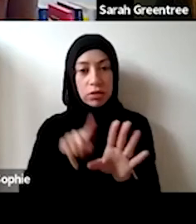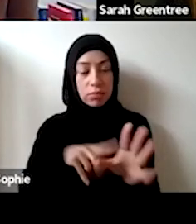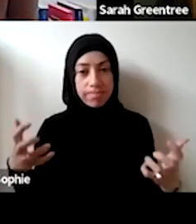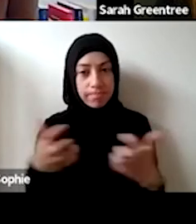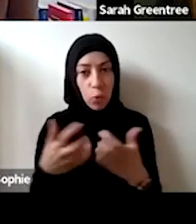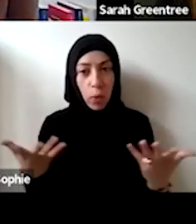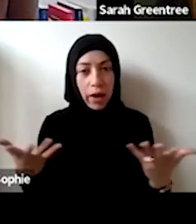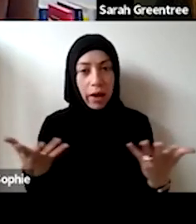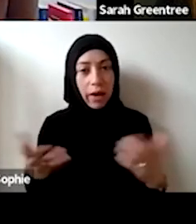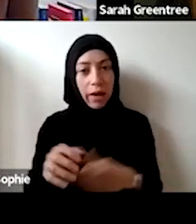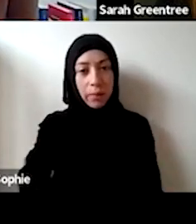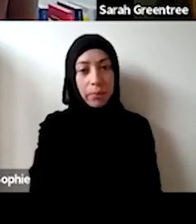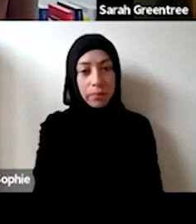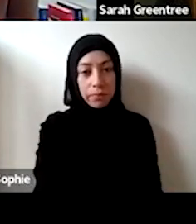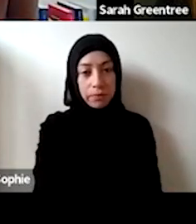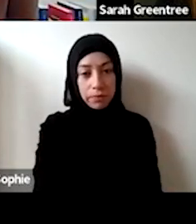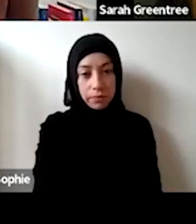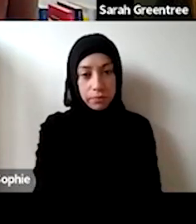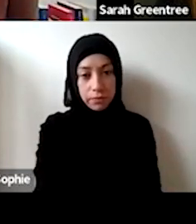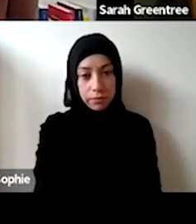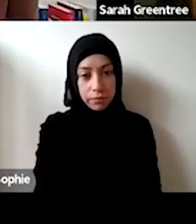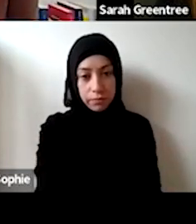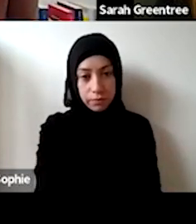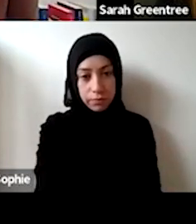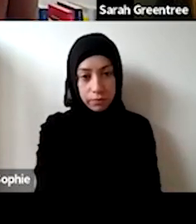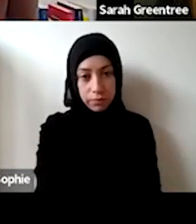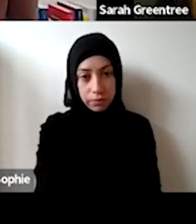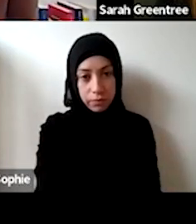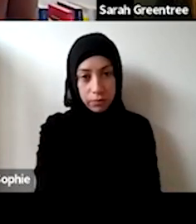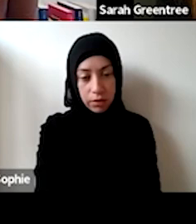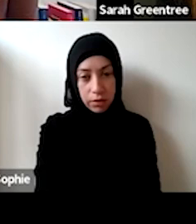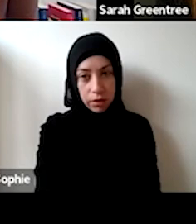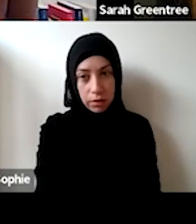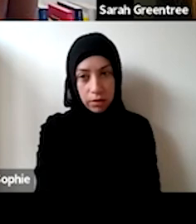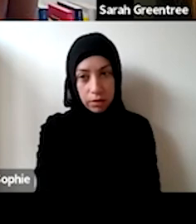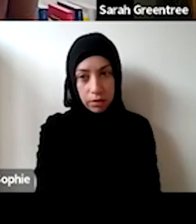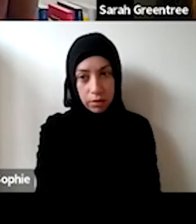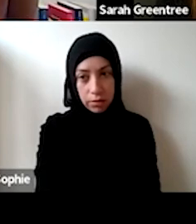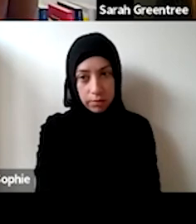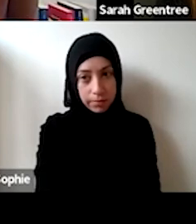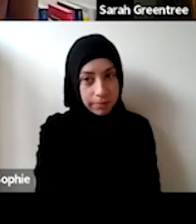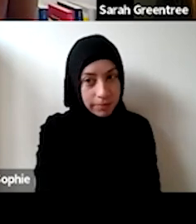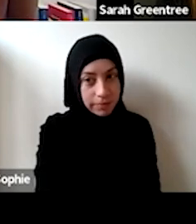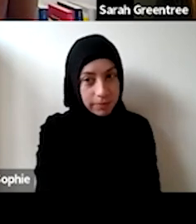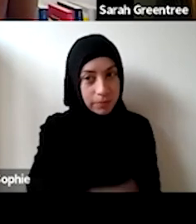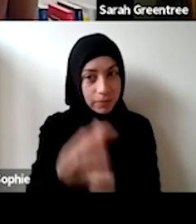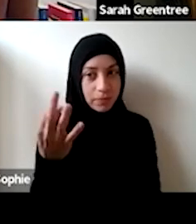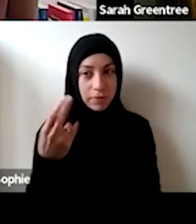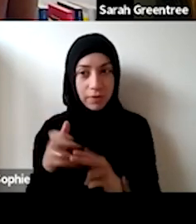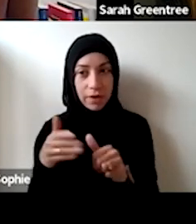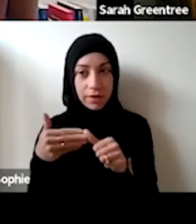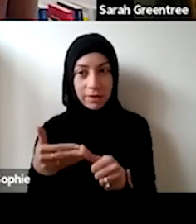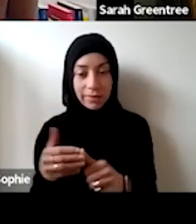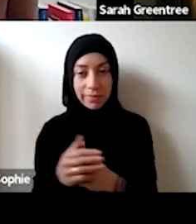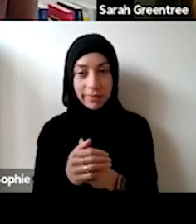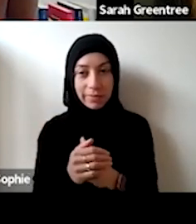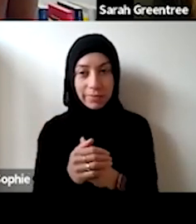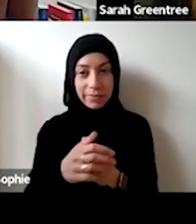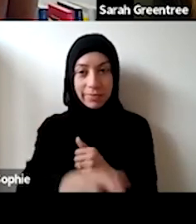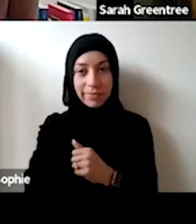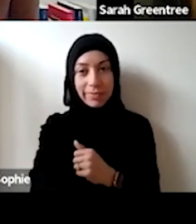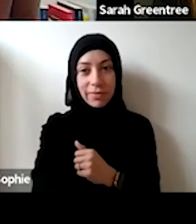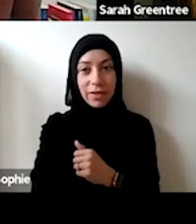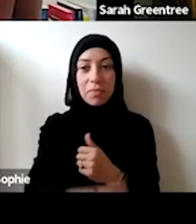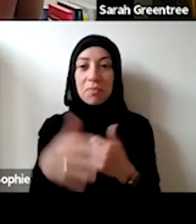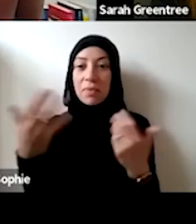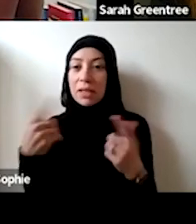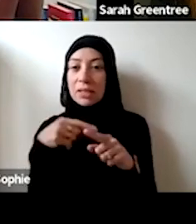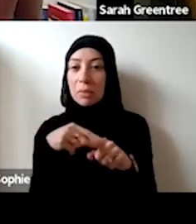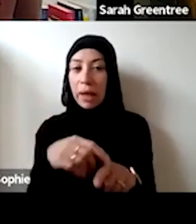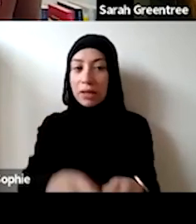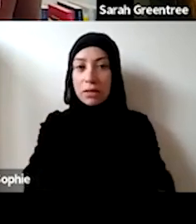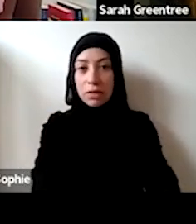Do? We have a good? I guess it depends what I guess what you're sort of talking about.